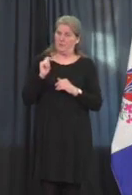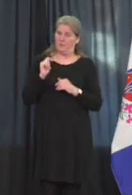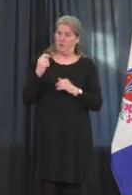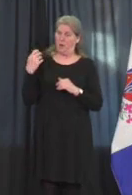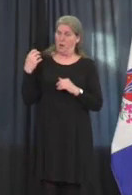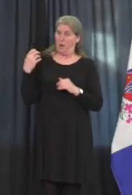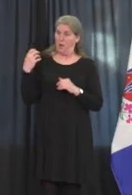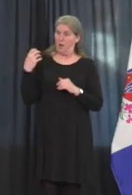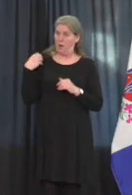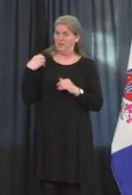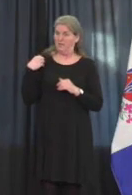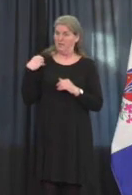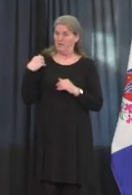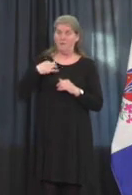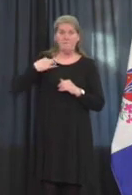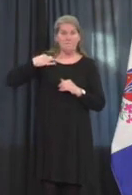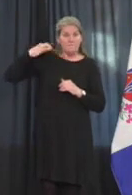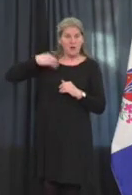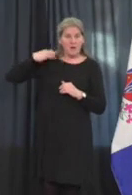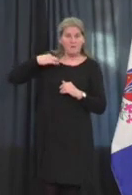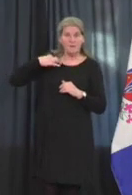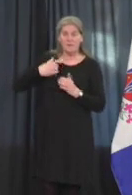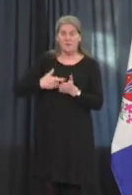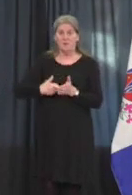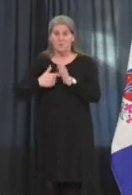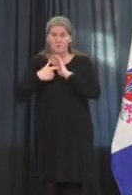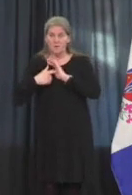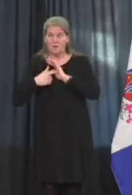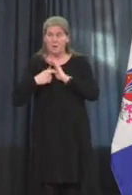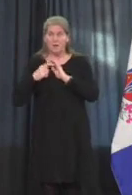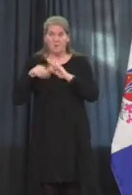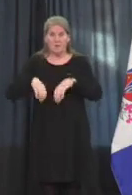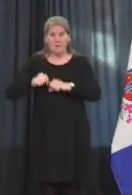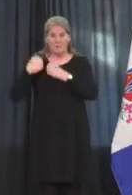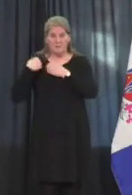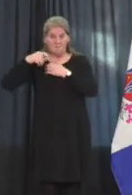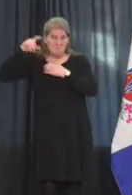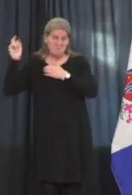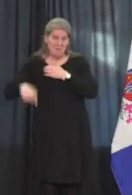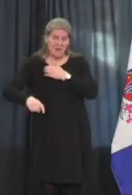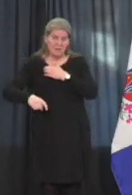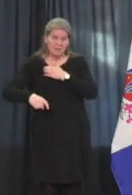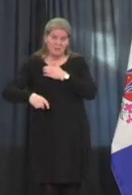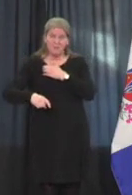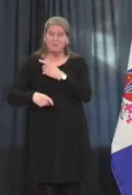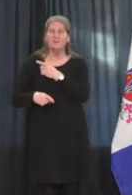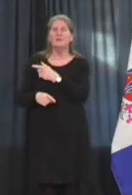IF I'M A CONSERVATION OFFICER, DO I HAVE TO NOW TAKE ON THESE NEW DUTIES? YOU KNOW, THE QUESTION THAT I